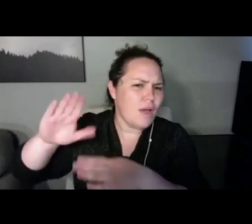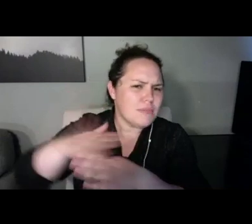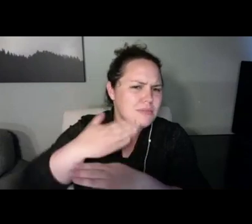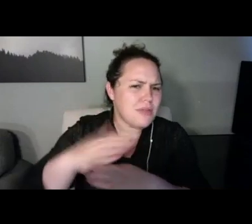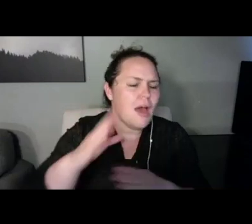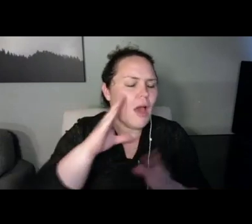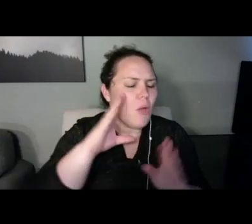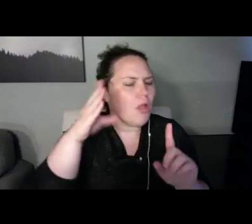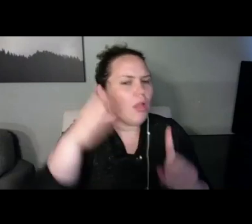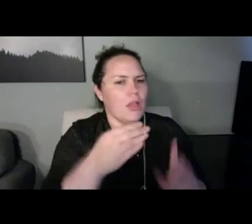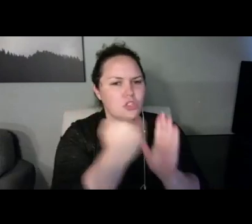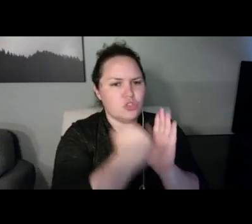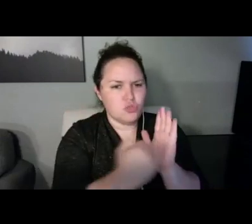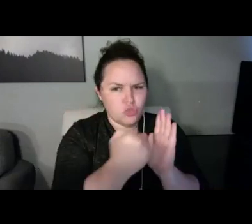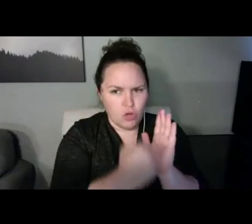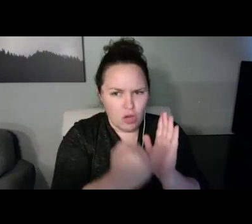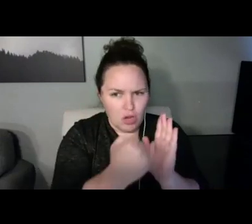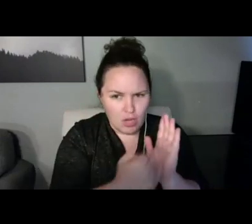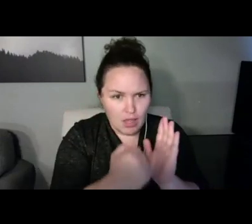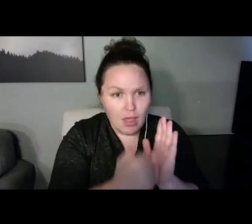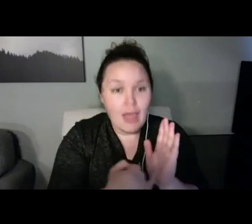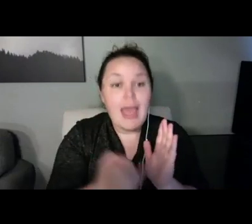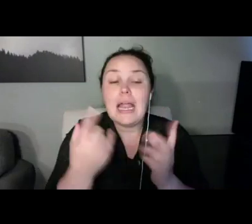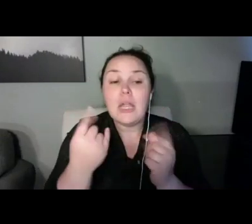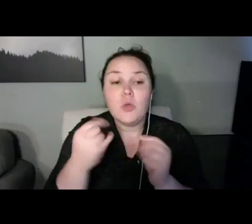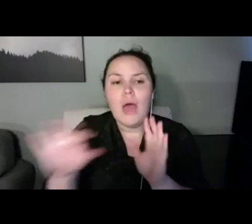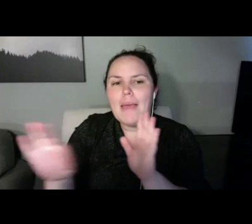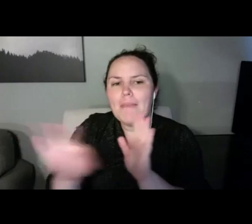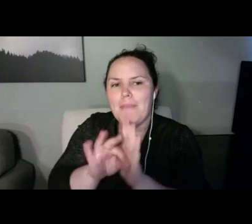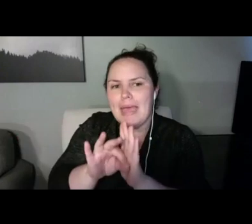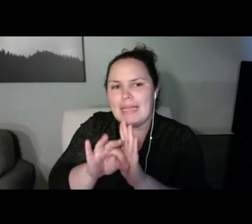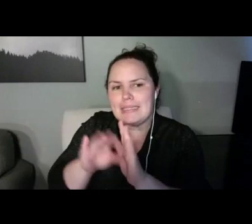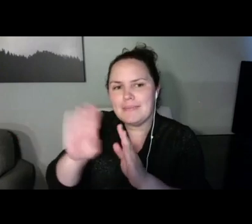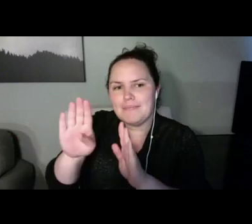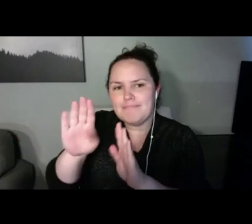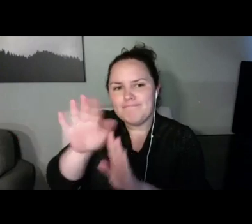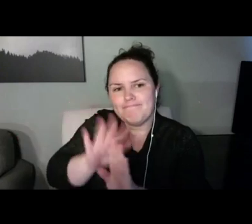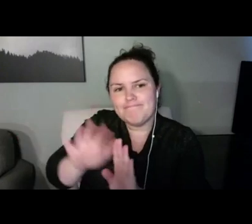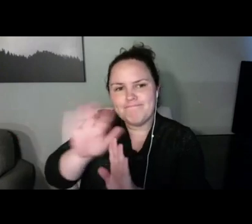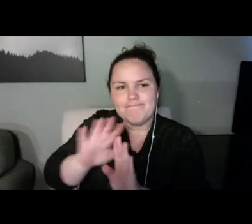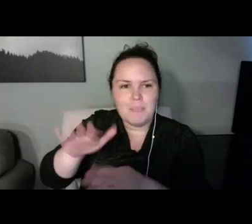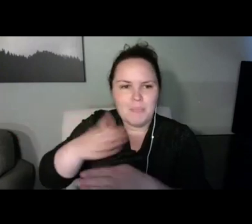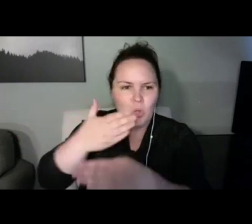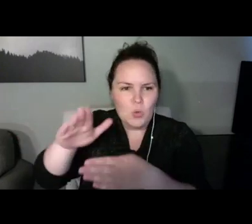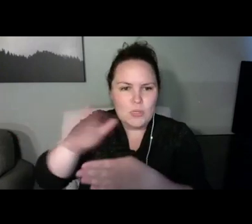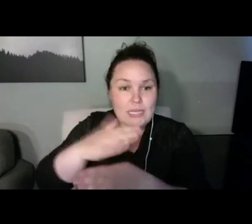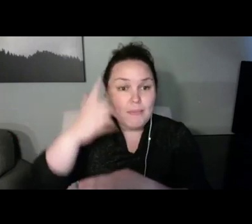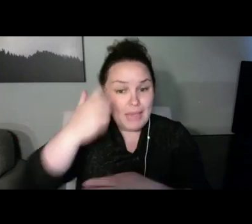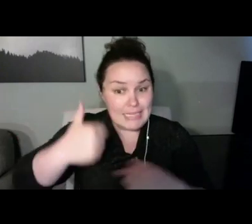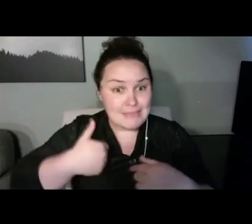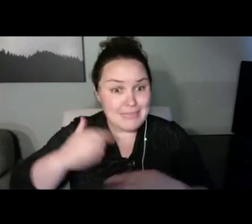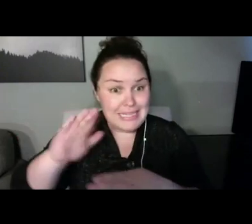and put it to background music. Because I don't know what to sing.